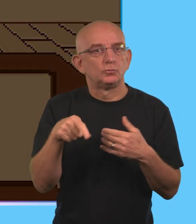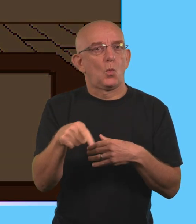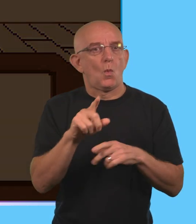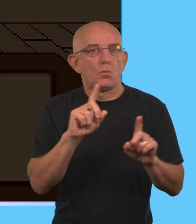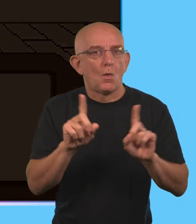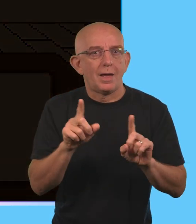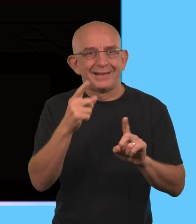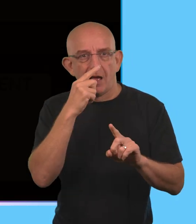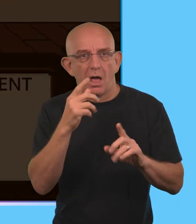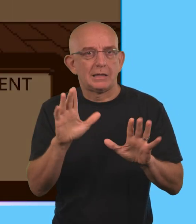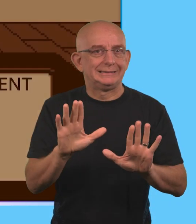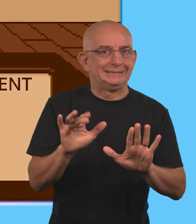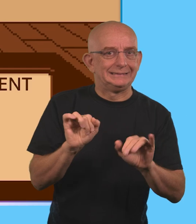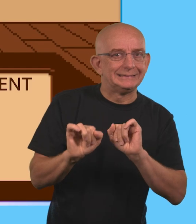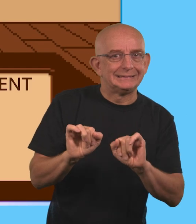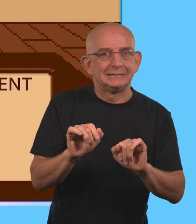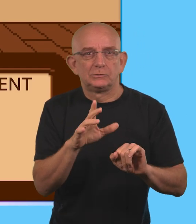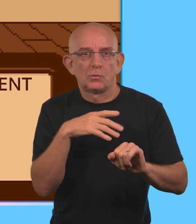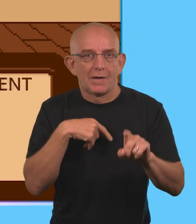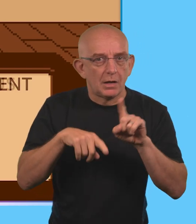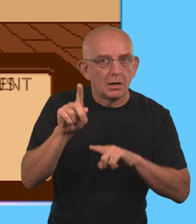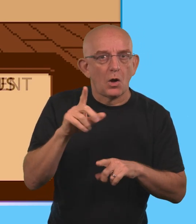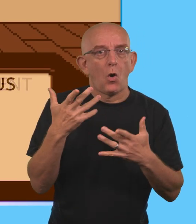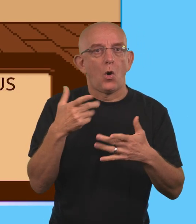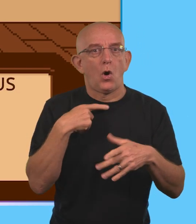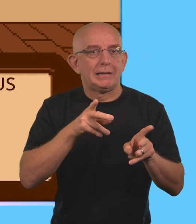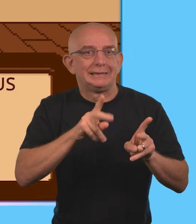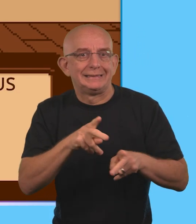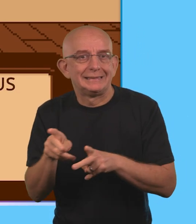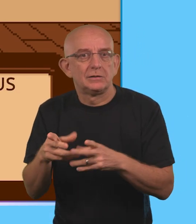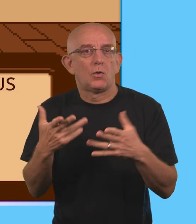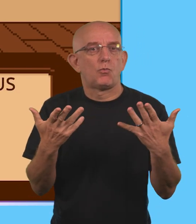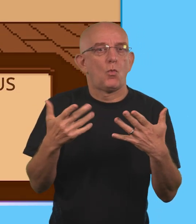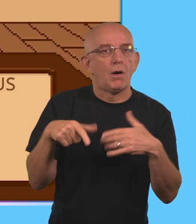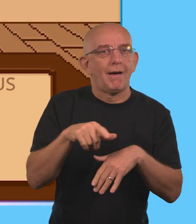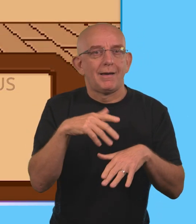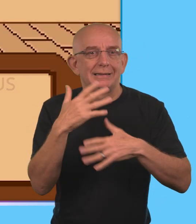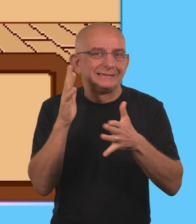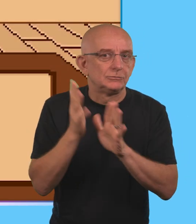can focus on getting fired, or assassinated, destroying the entire world, falling in love,